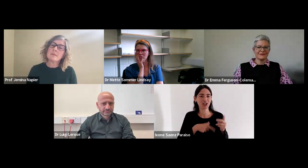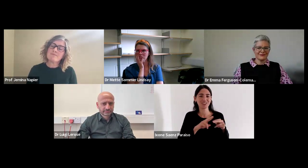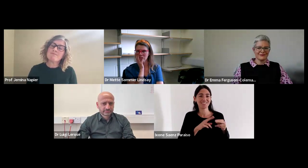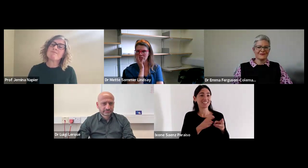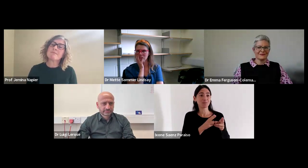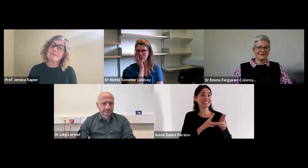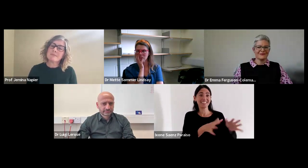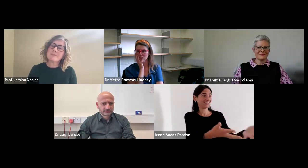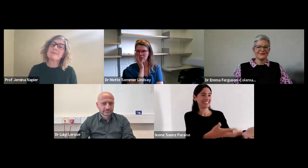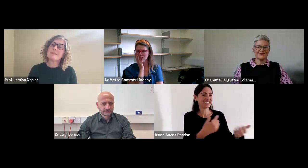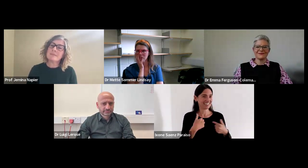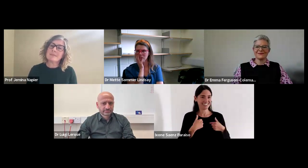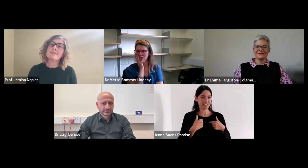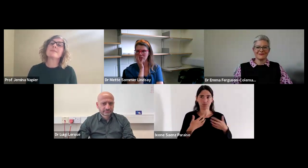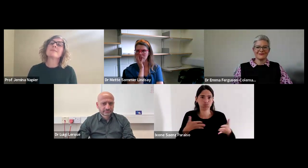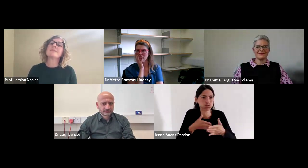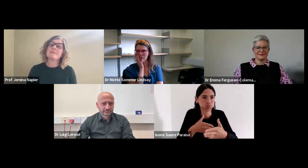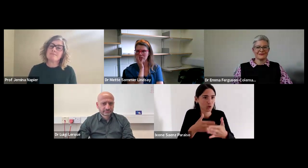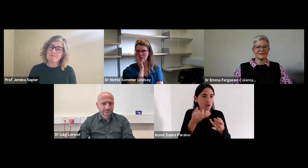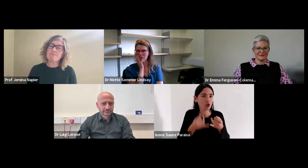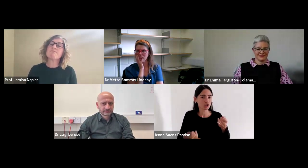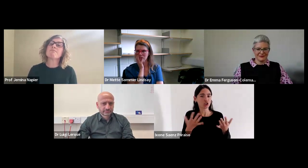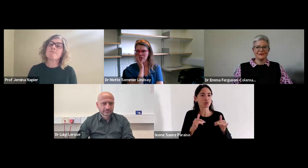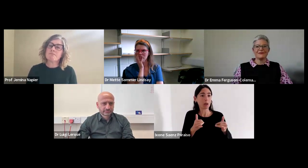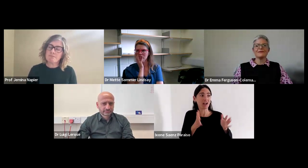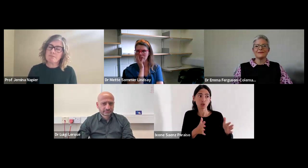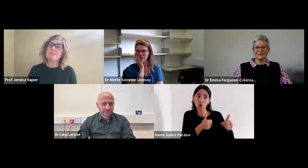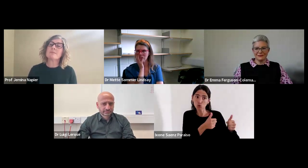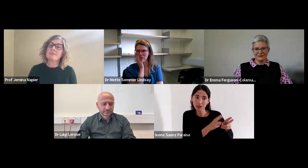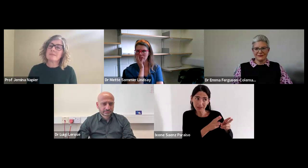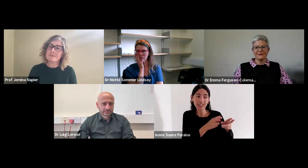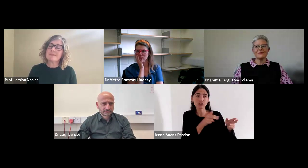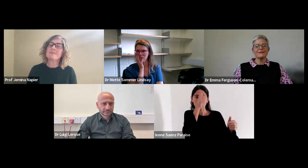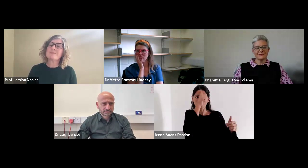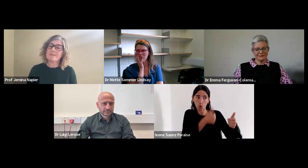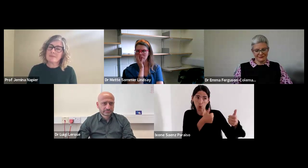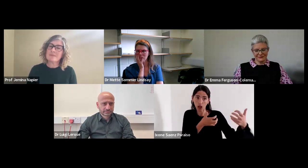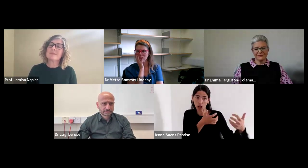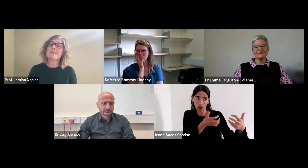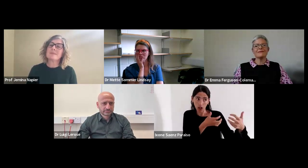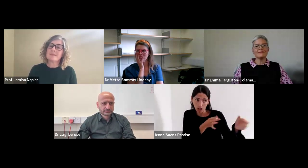collaborating with my peers and also thinking about alternative funding, because also I have